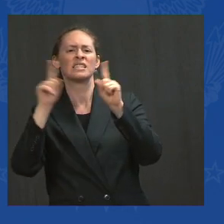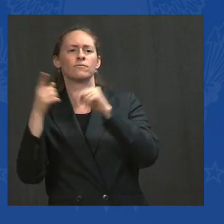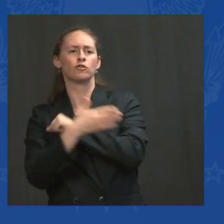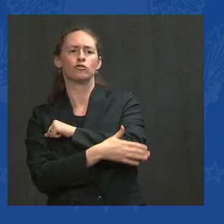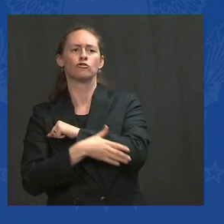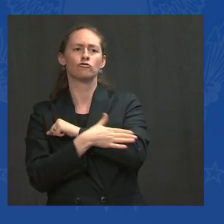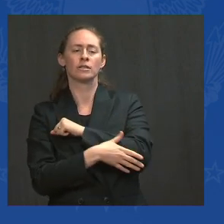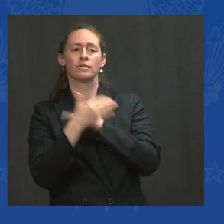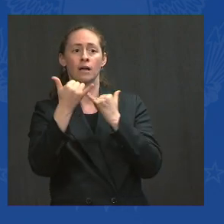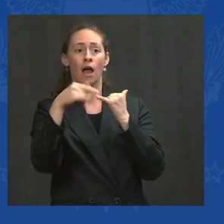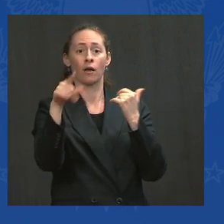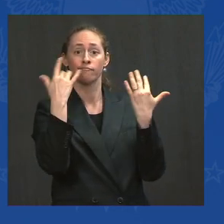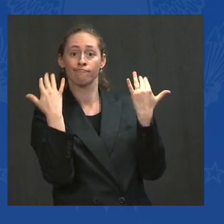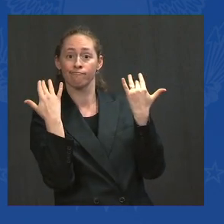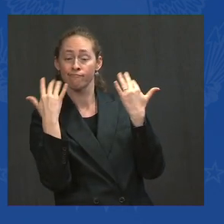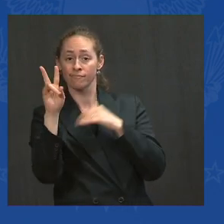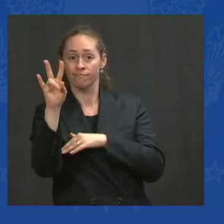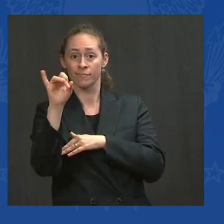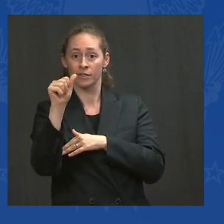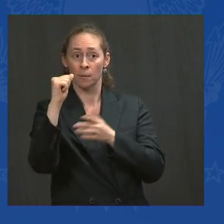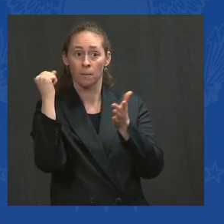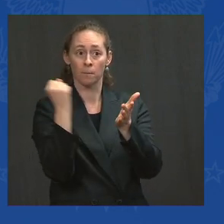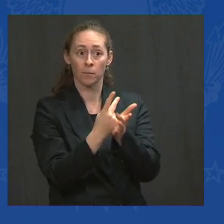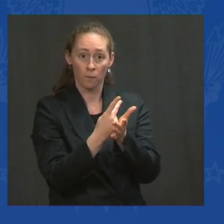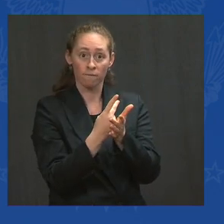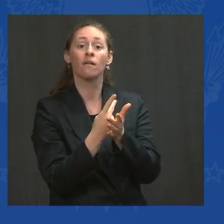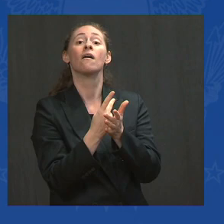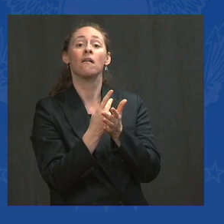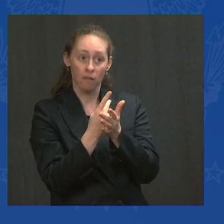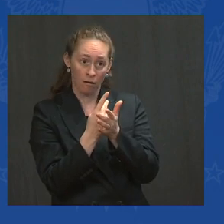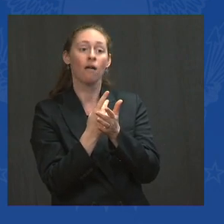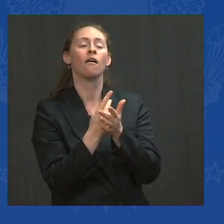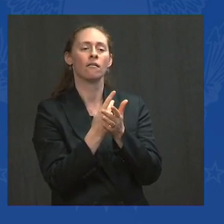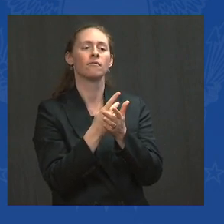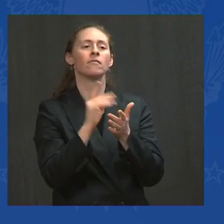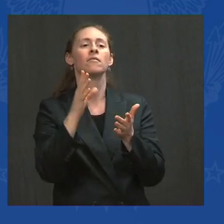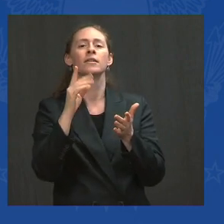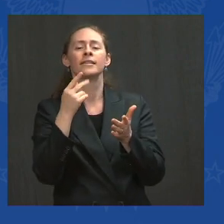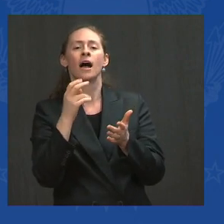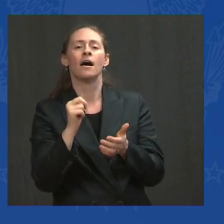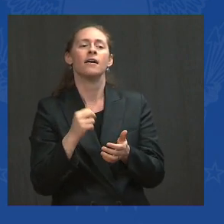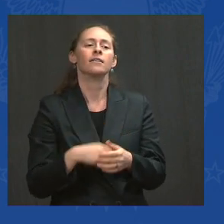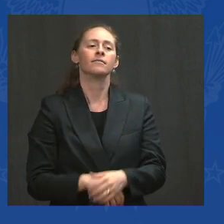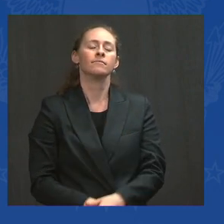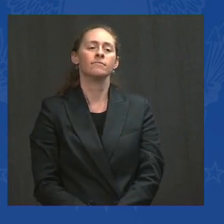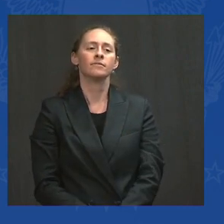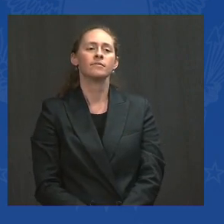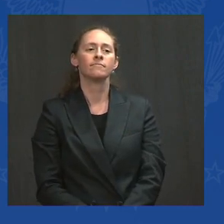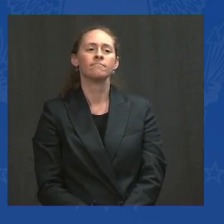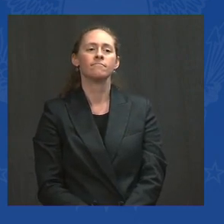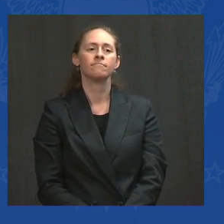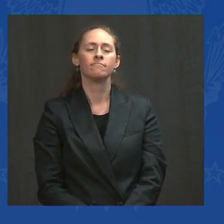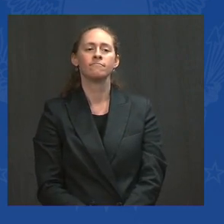place, to come to -- to -- and hopefully, while they're waiting there, to be able to bring them back